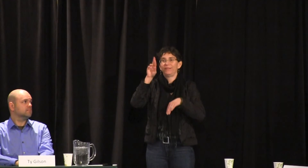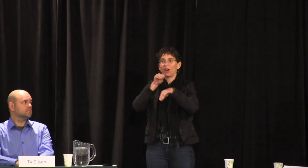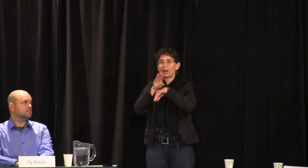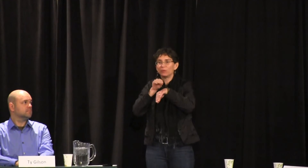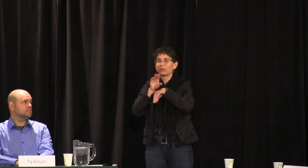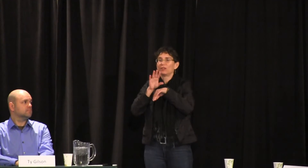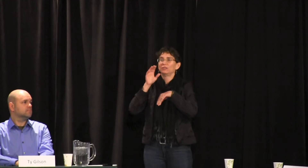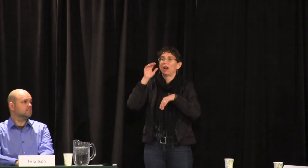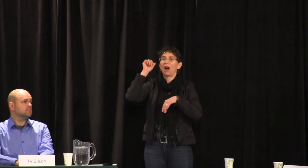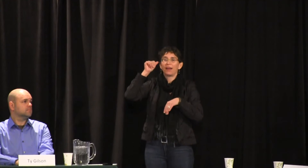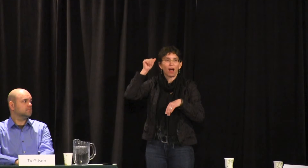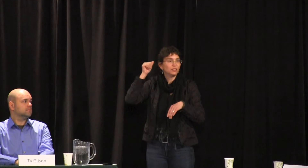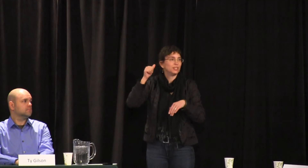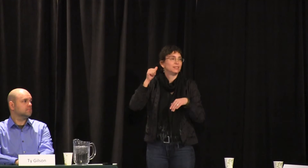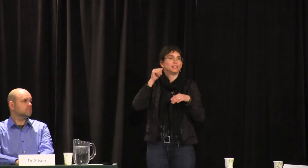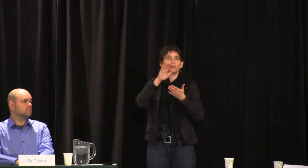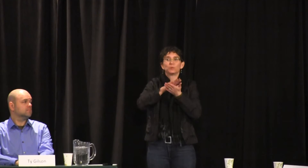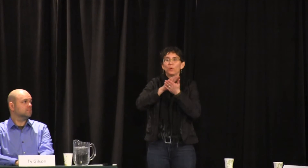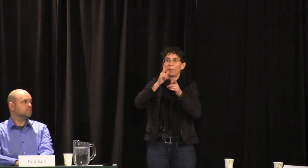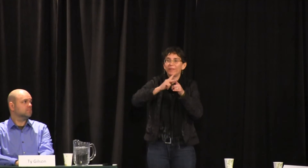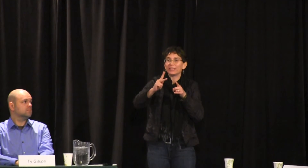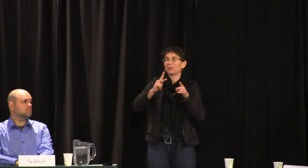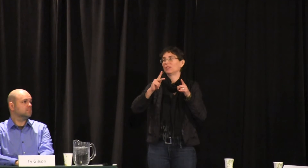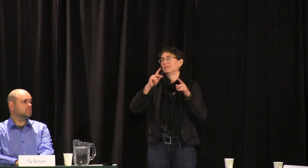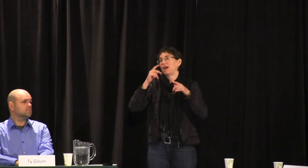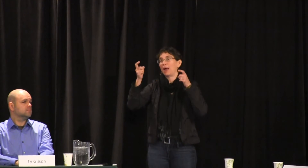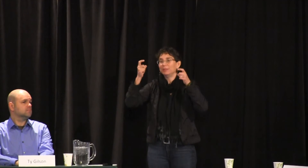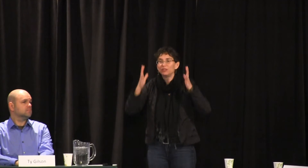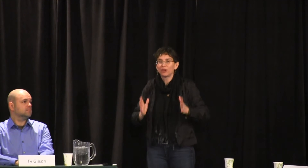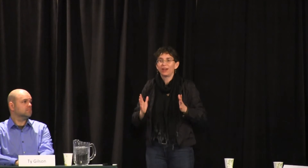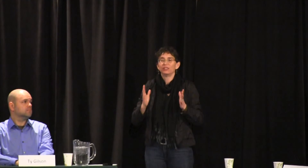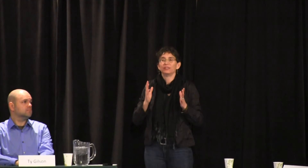We're wanting to assist teachers, V.R. counselors,